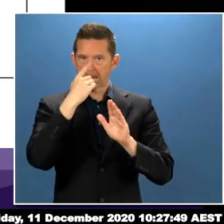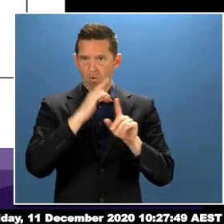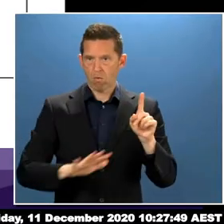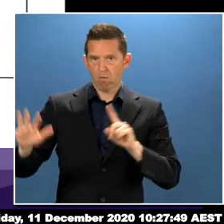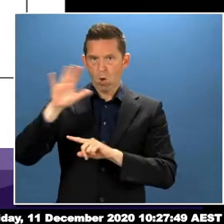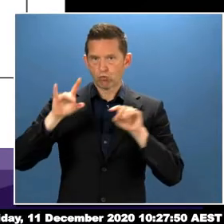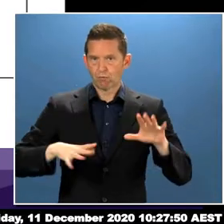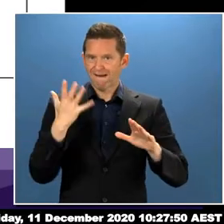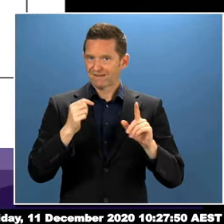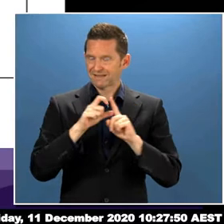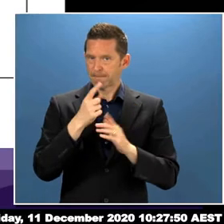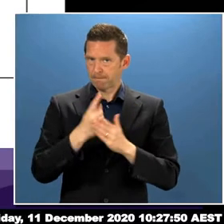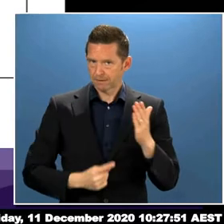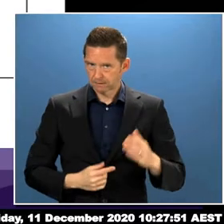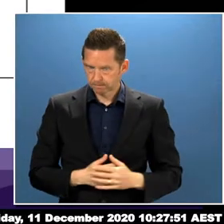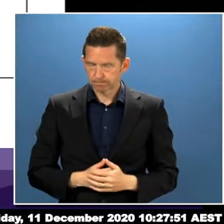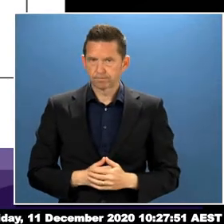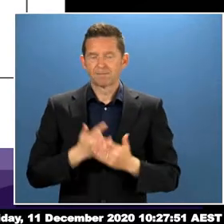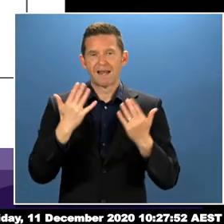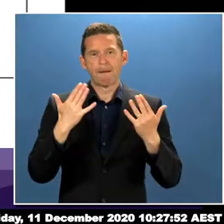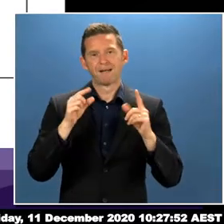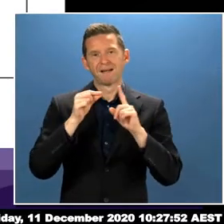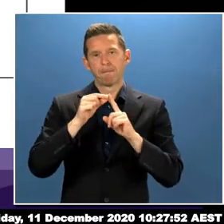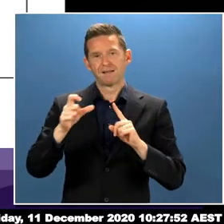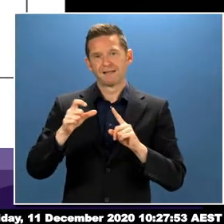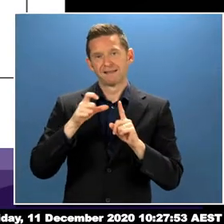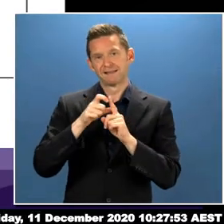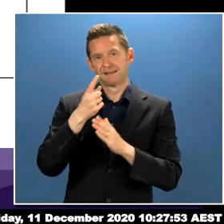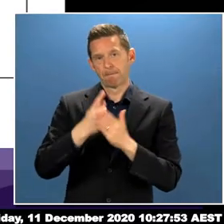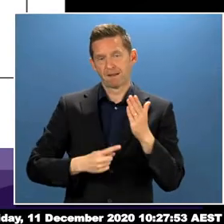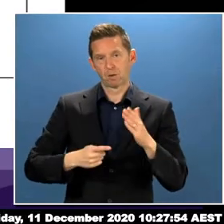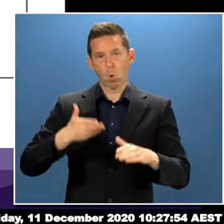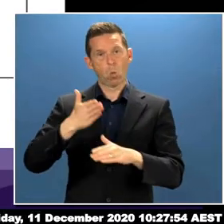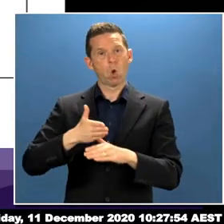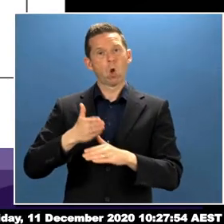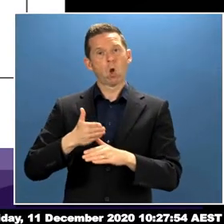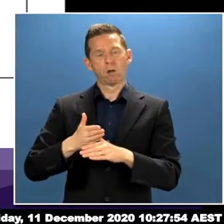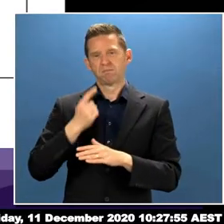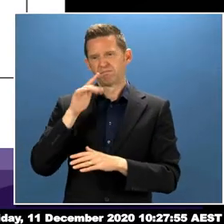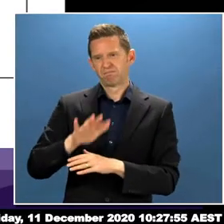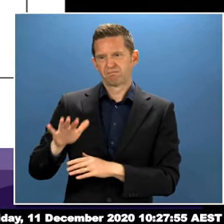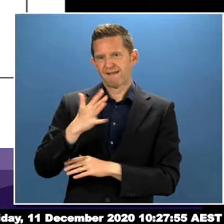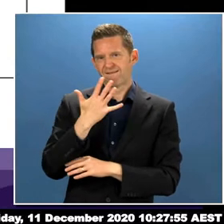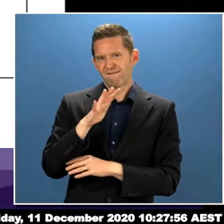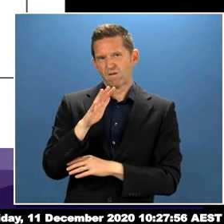And in terms of the proportion of people with disability who are working, it is about 53, 54 per cent.